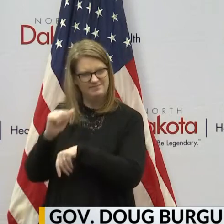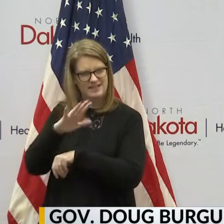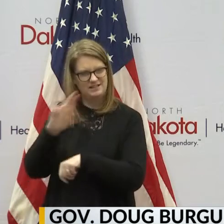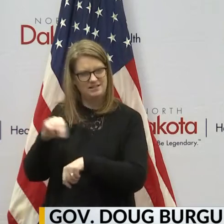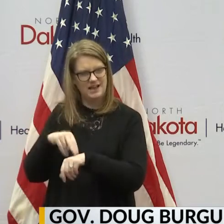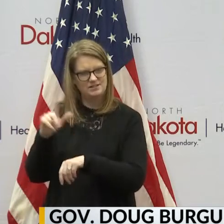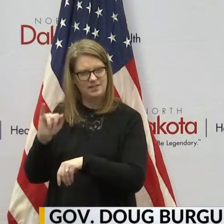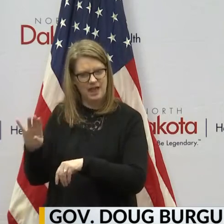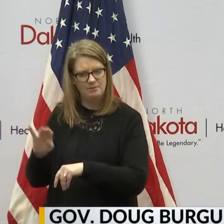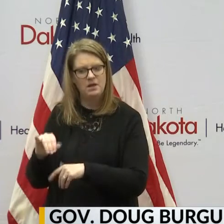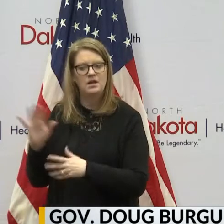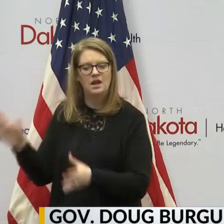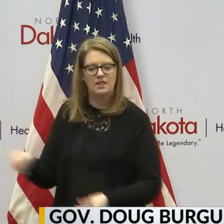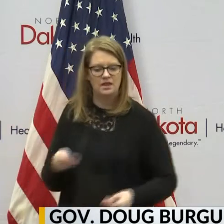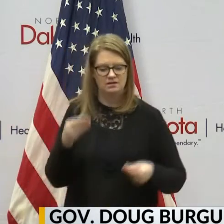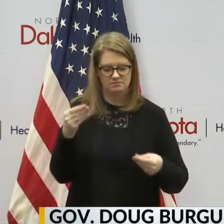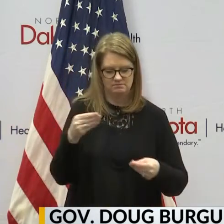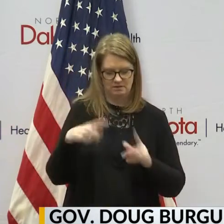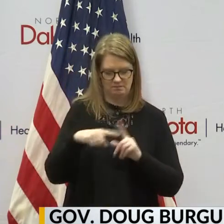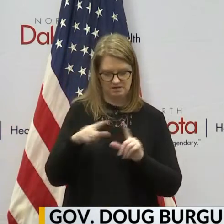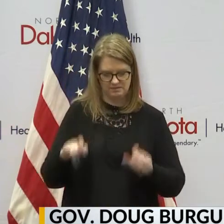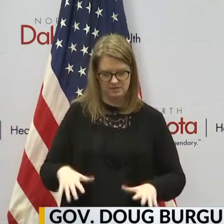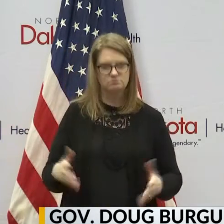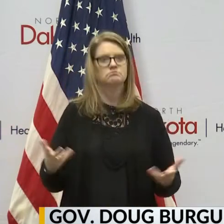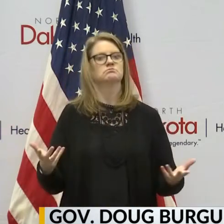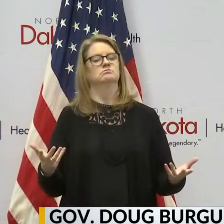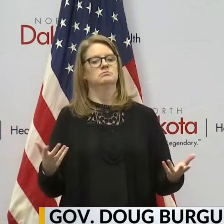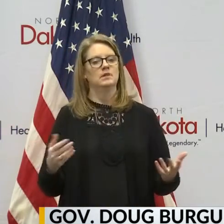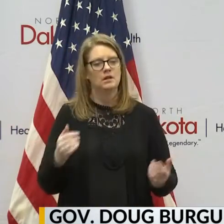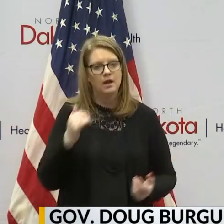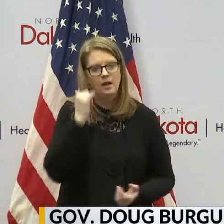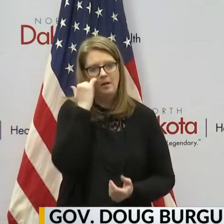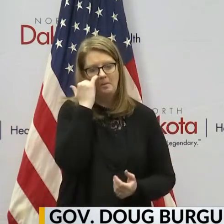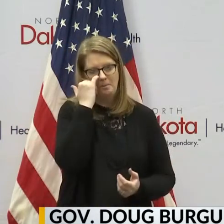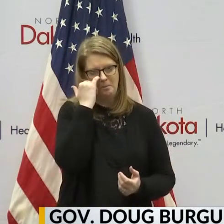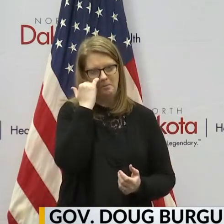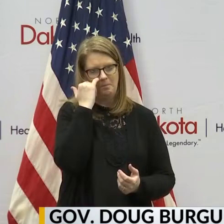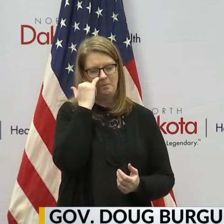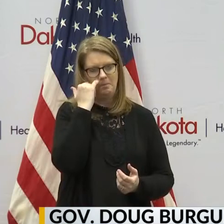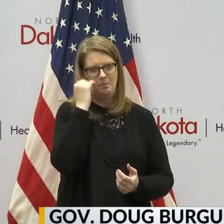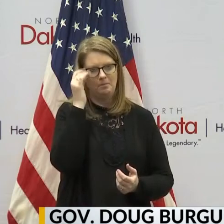OF ONE TO TWO DAYS ON TESTING. IN THE CASE WHERE THE STUFF IS SENT TO THE NATIONAL LAB. BUT THEN THE TEST COMES BACK POSITIVE.